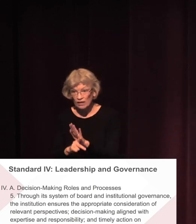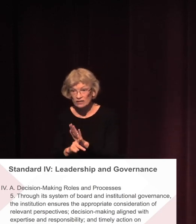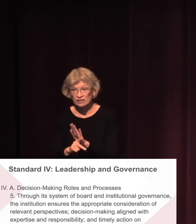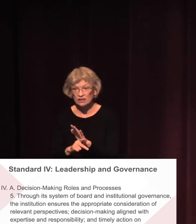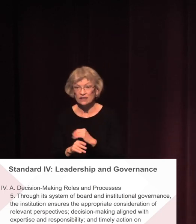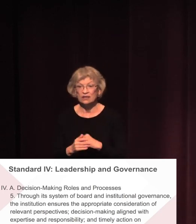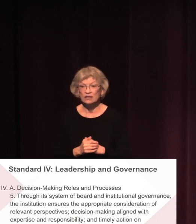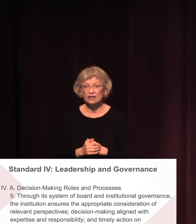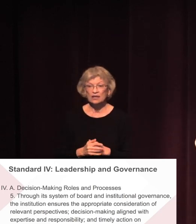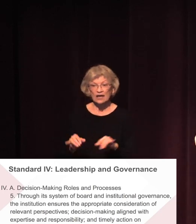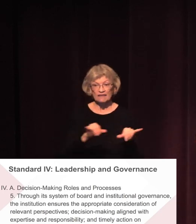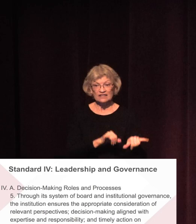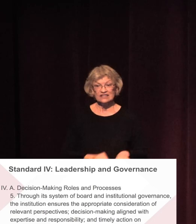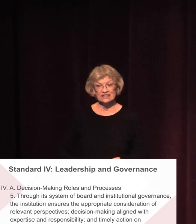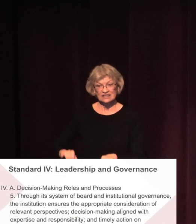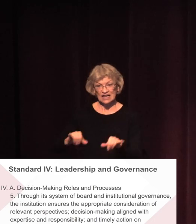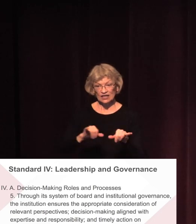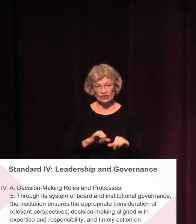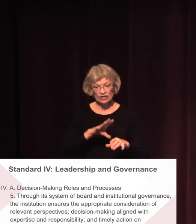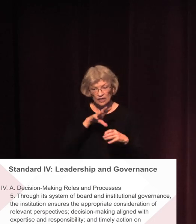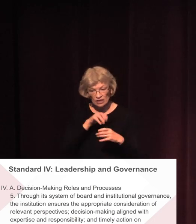curricular change, and other key considerations.